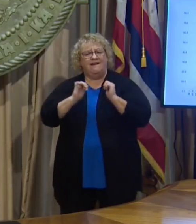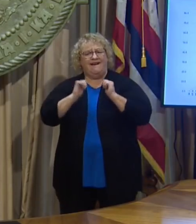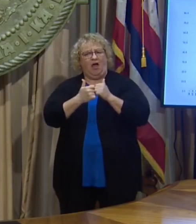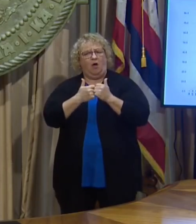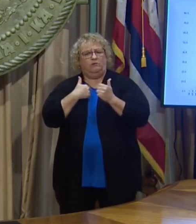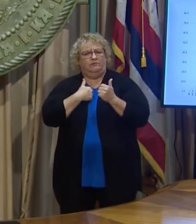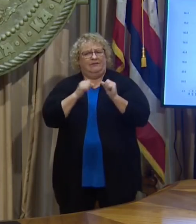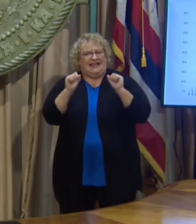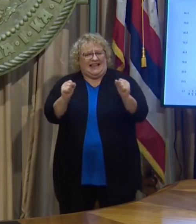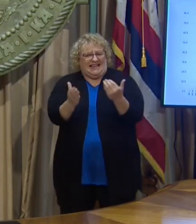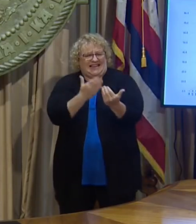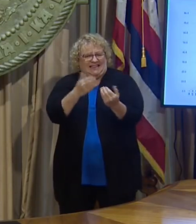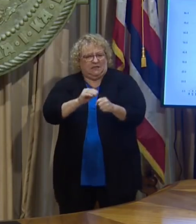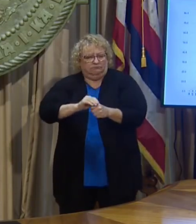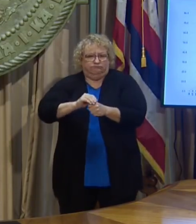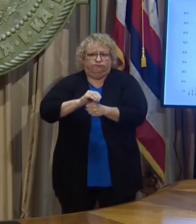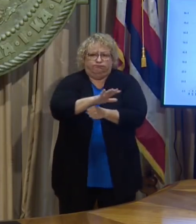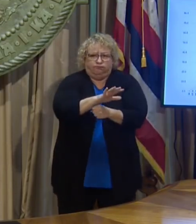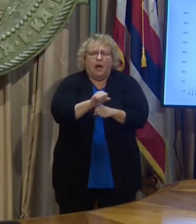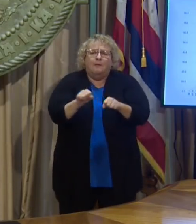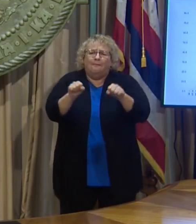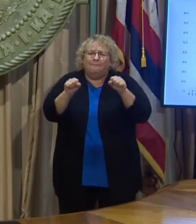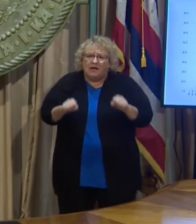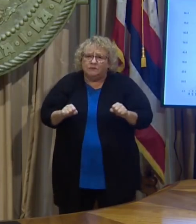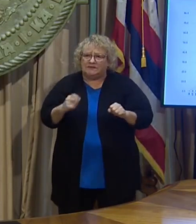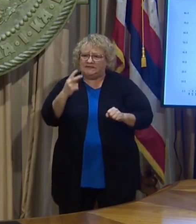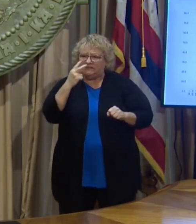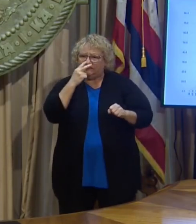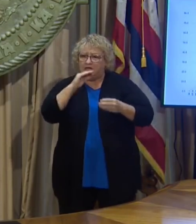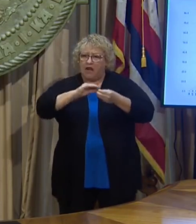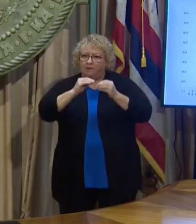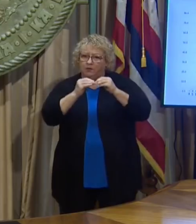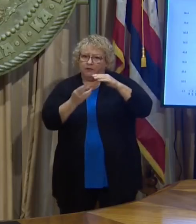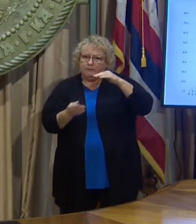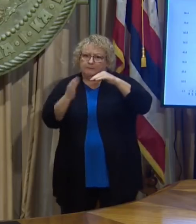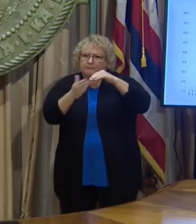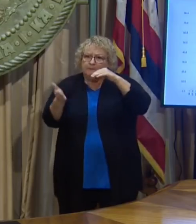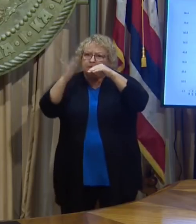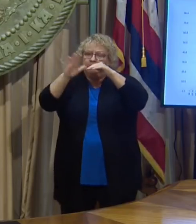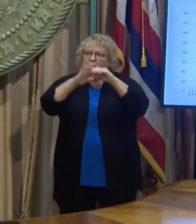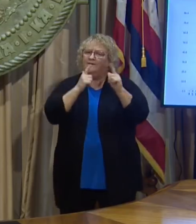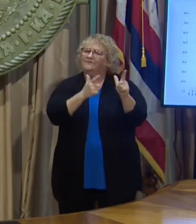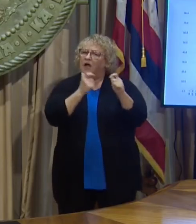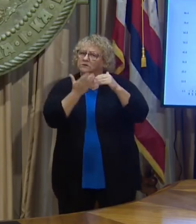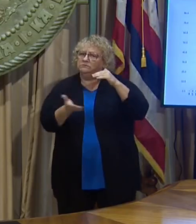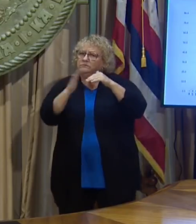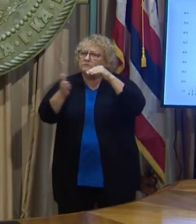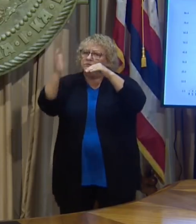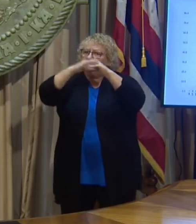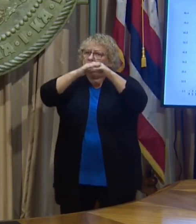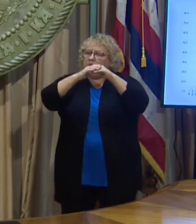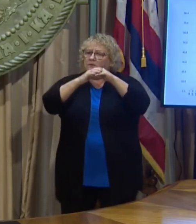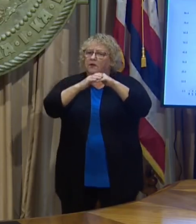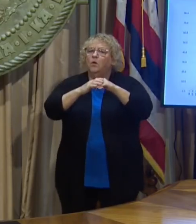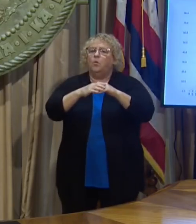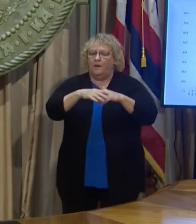THE TWO CLUSTERS OF CASES WE SAW ONLY INDICATE THE POTENTIAL VULNERABILITY WE HAVE. THE POTENTIAL FOR US TO SEE